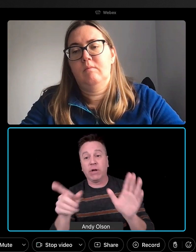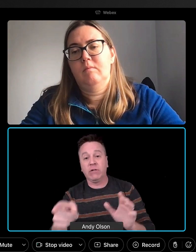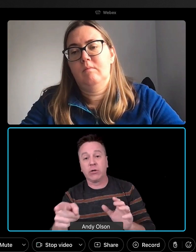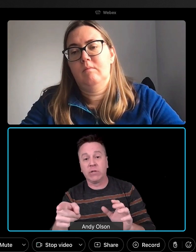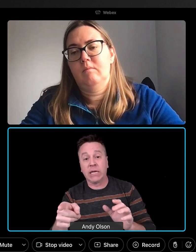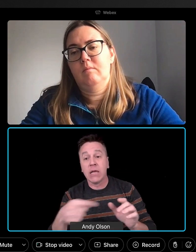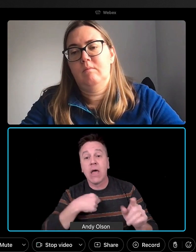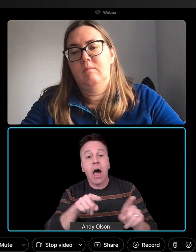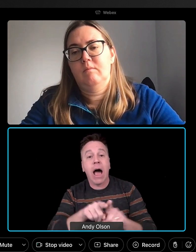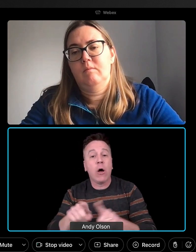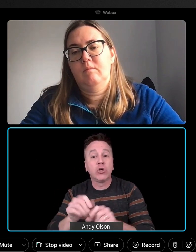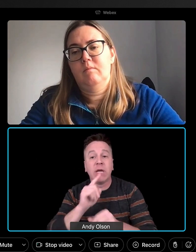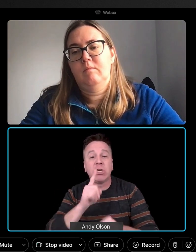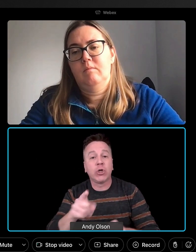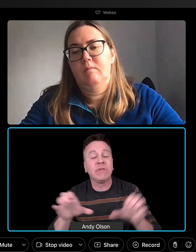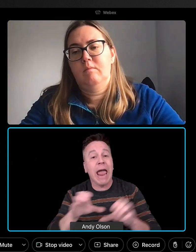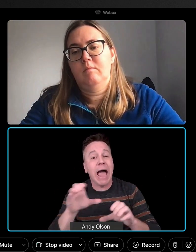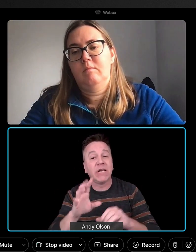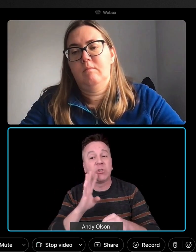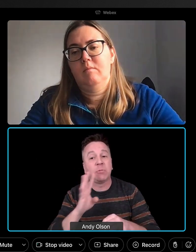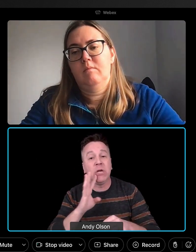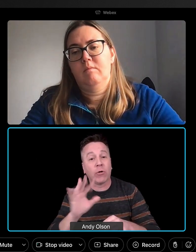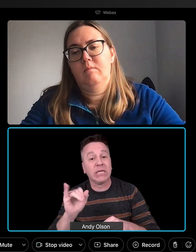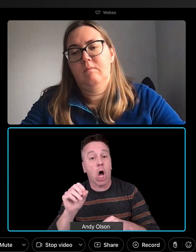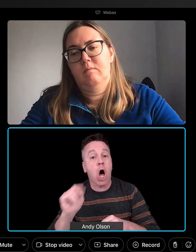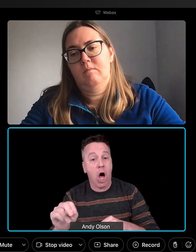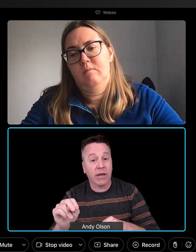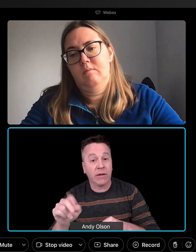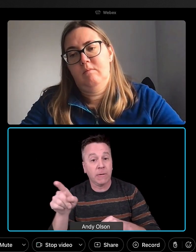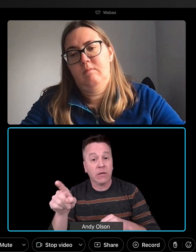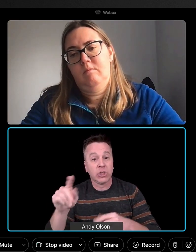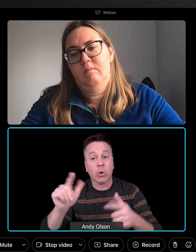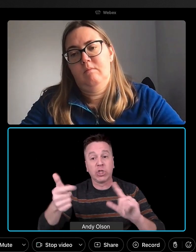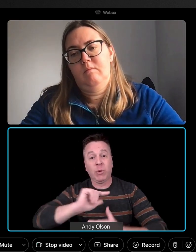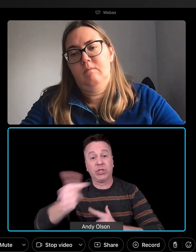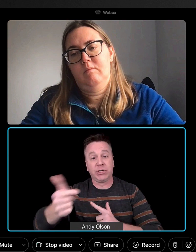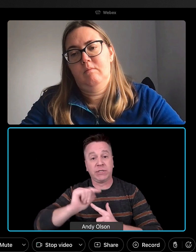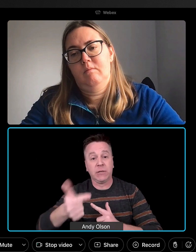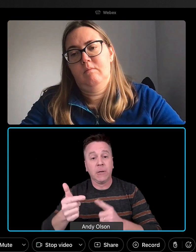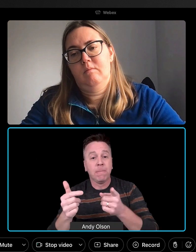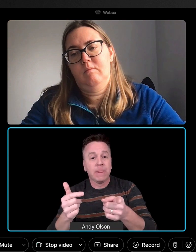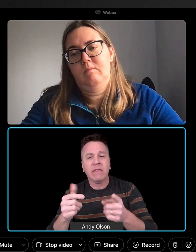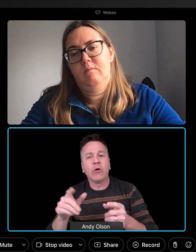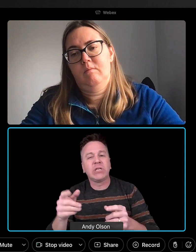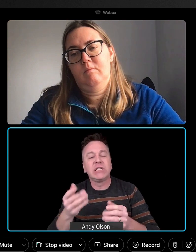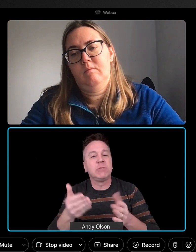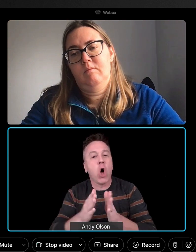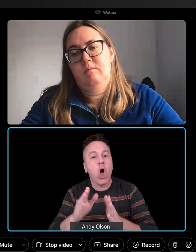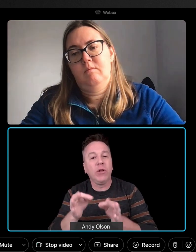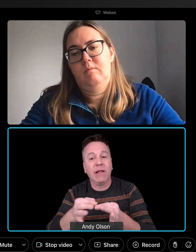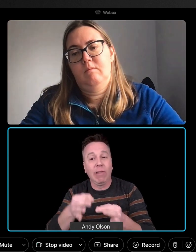see very clearly, I also make sure the active speaker is on so it switches. There's a small